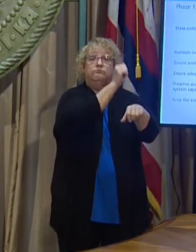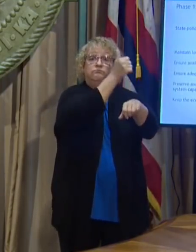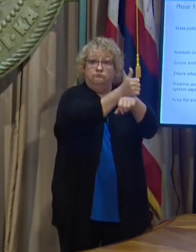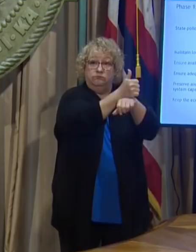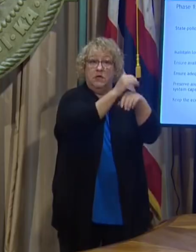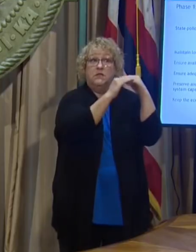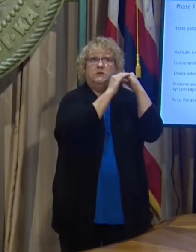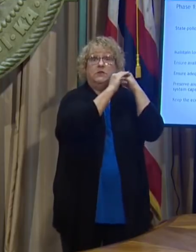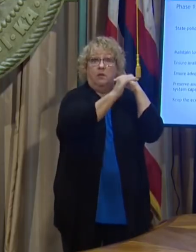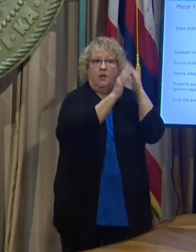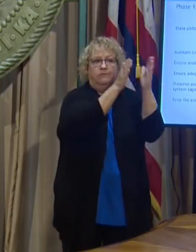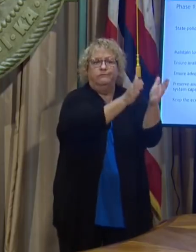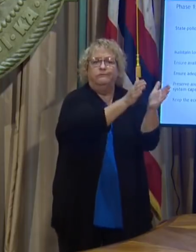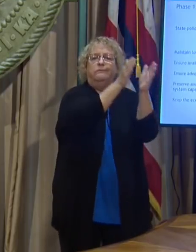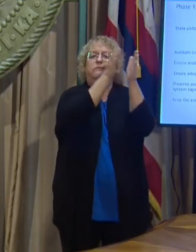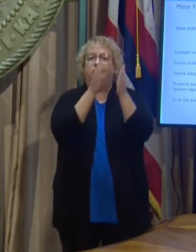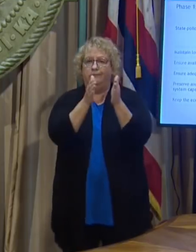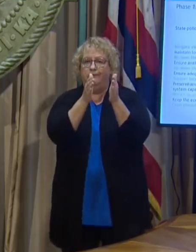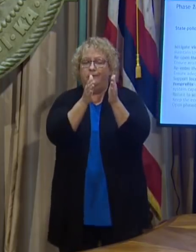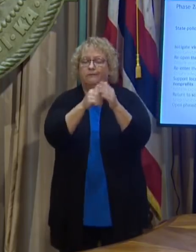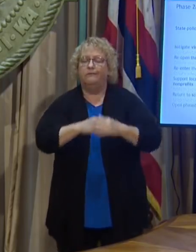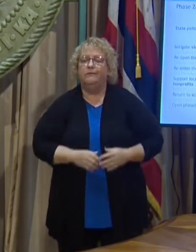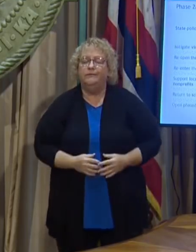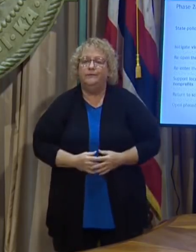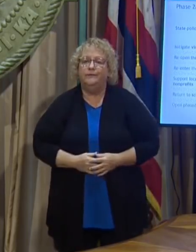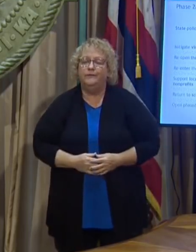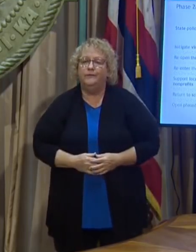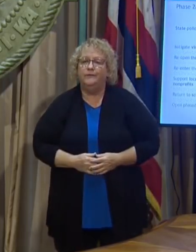AS WE MOVE TO THE NEXT PHASE, WE